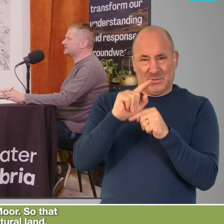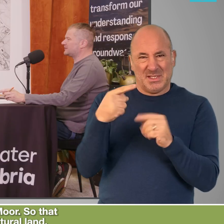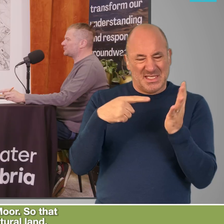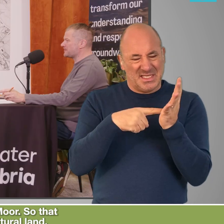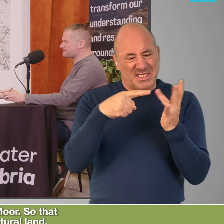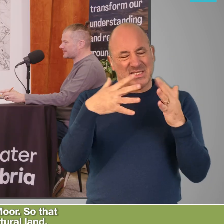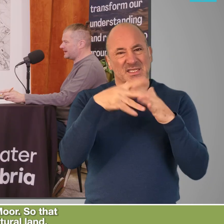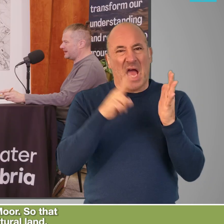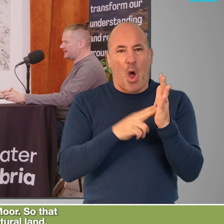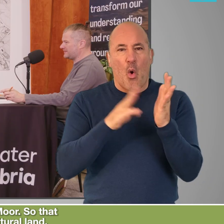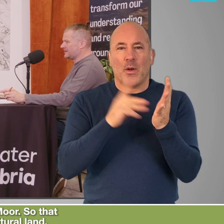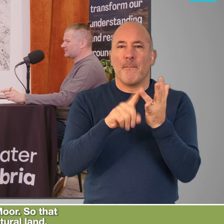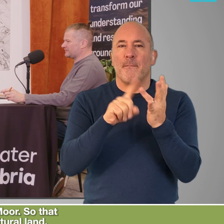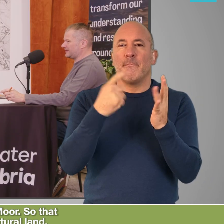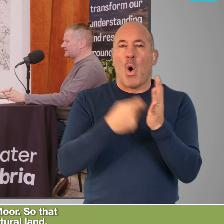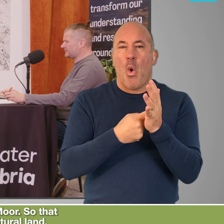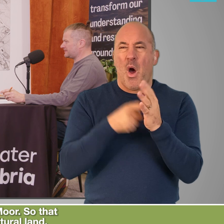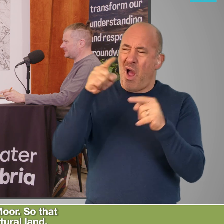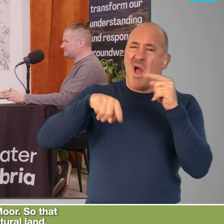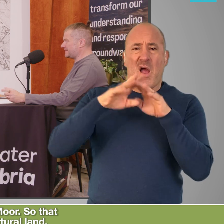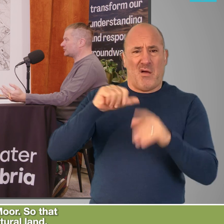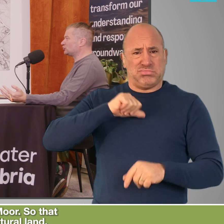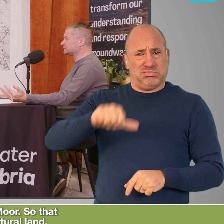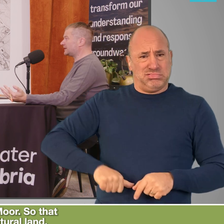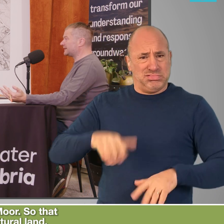we've got the Town Moor. So that is obviously agricultural land.